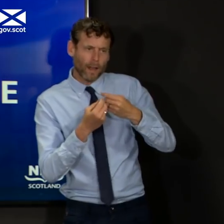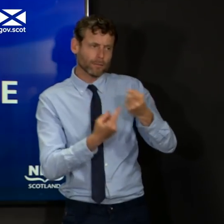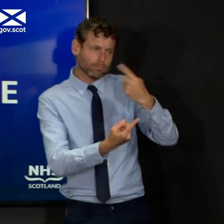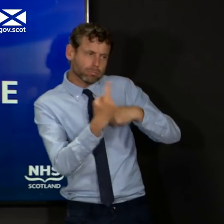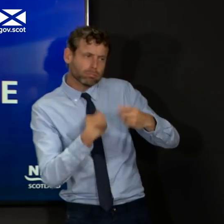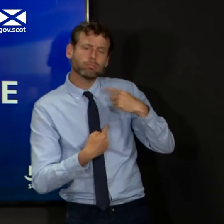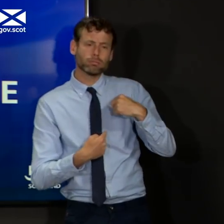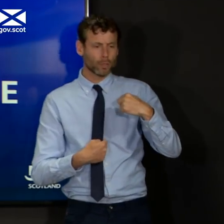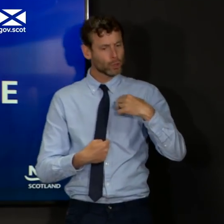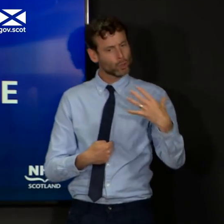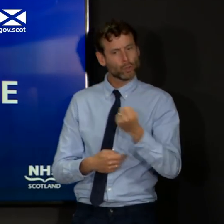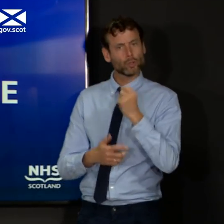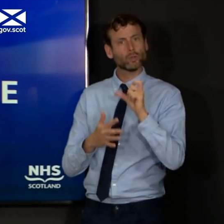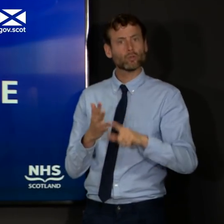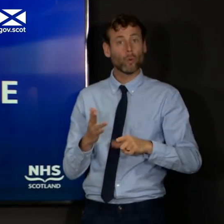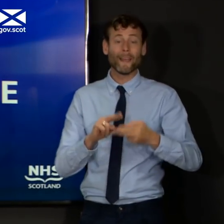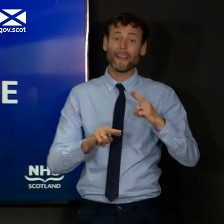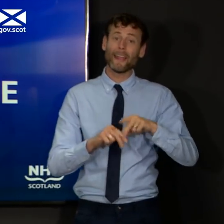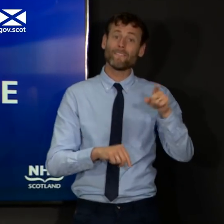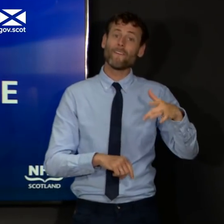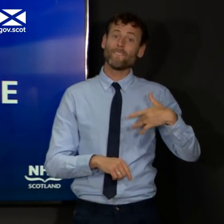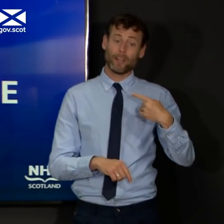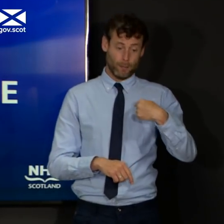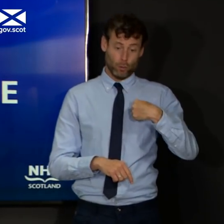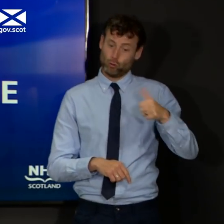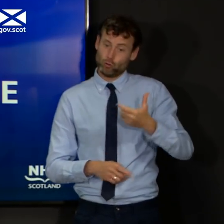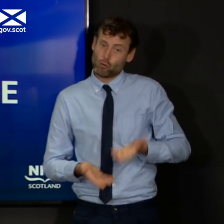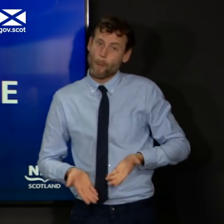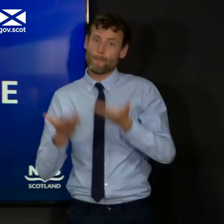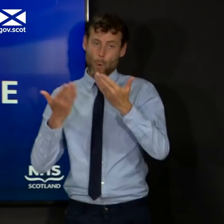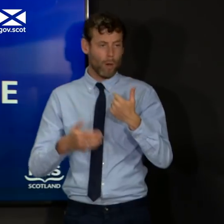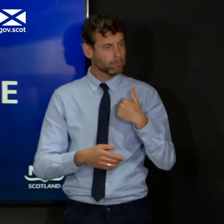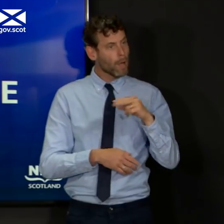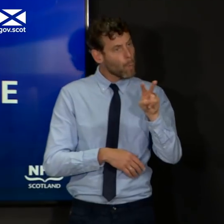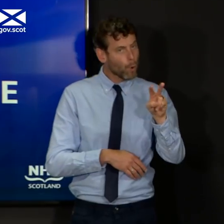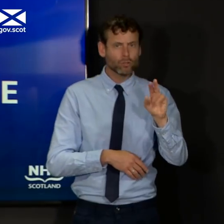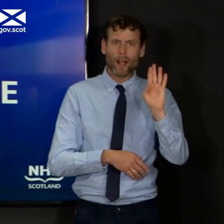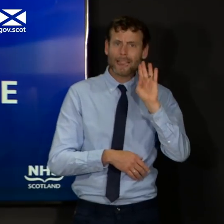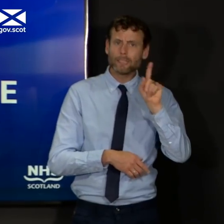think we should be doing then i will pay very close attention to that. We have put in place,